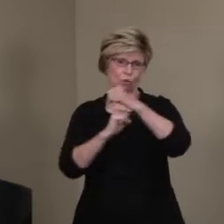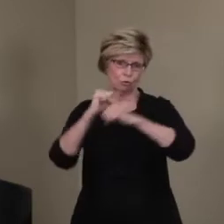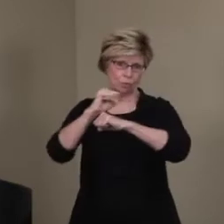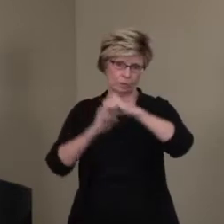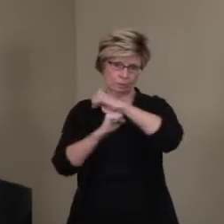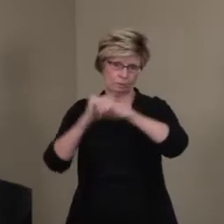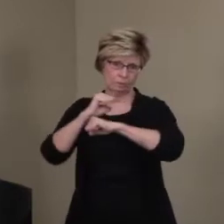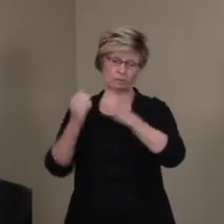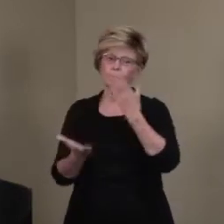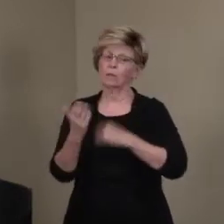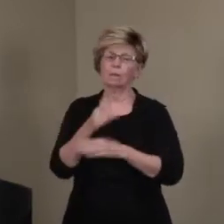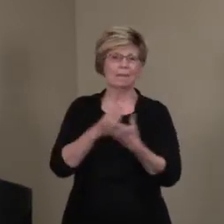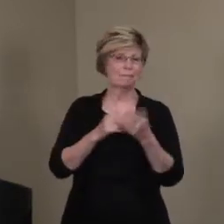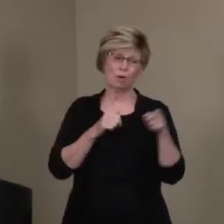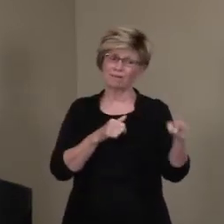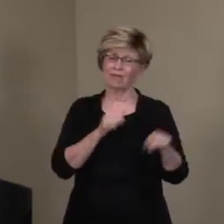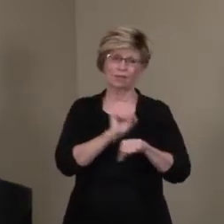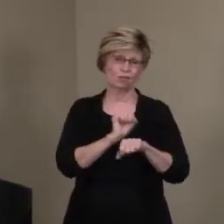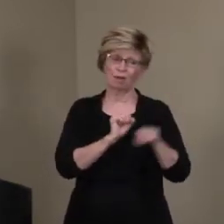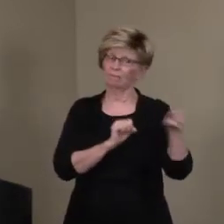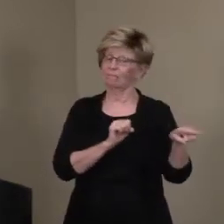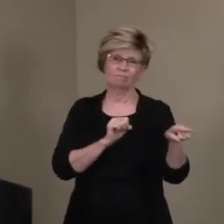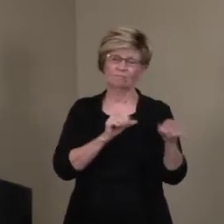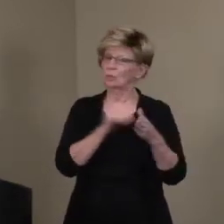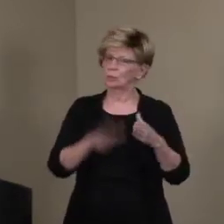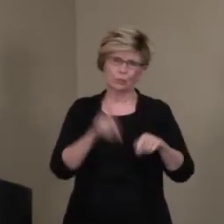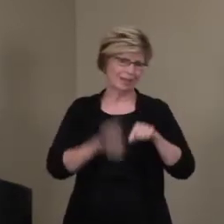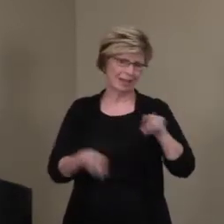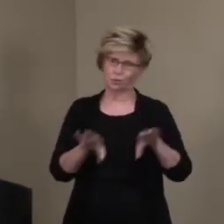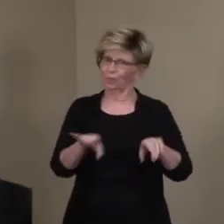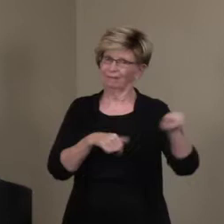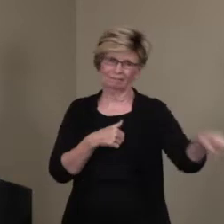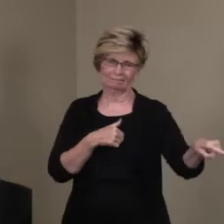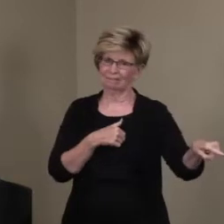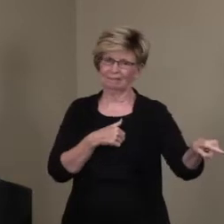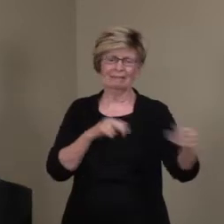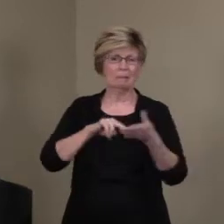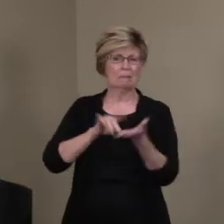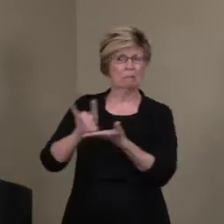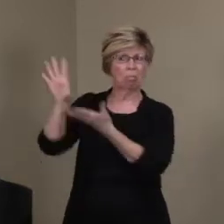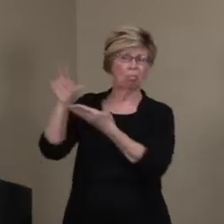so there may also be the need for job restructuring perhaps the job itself is